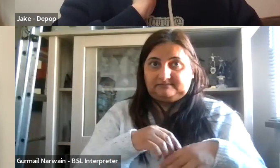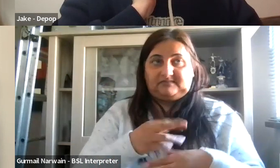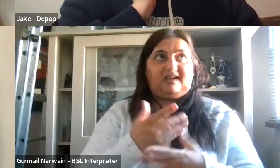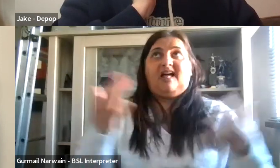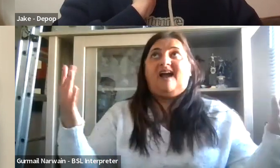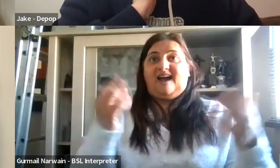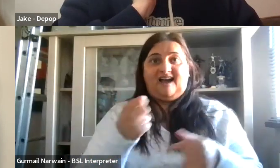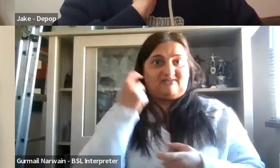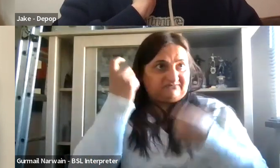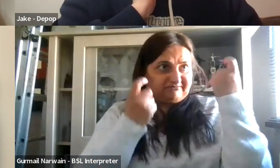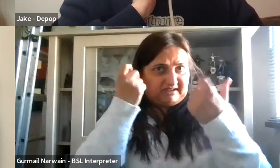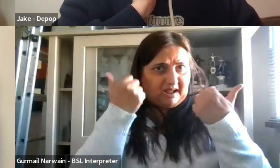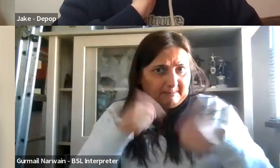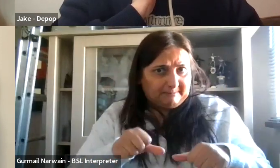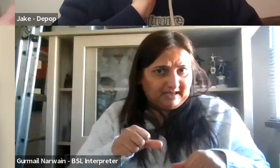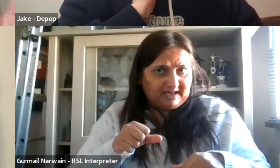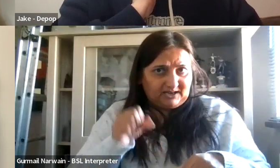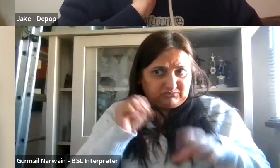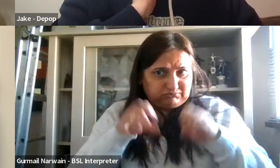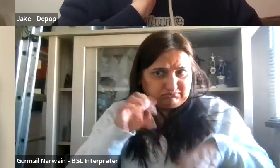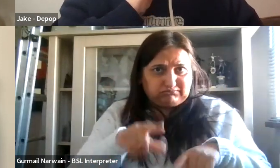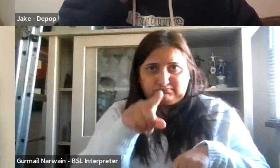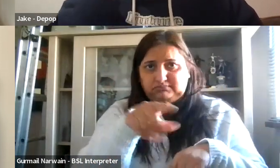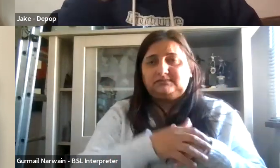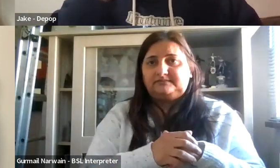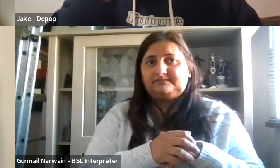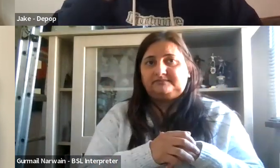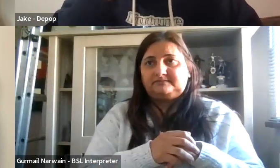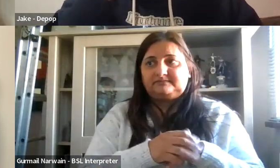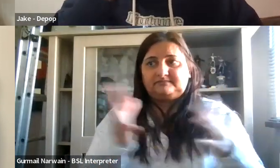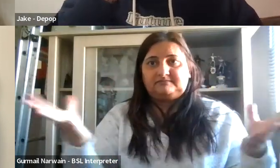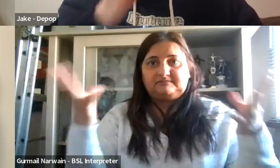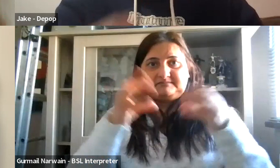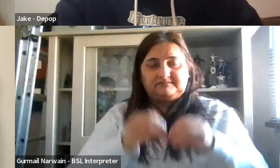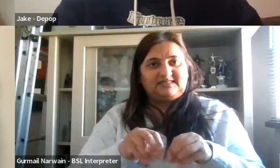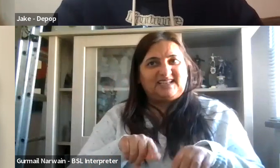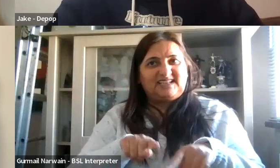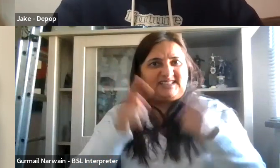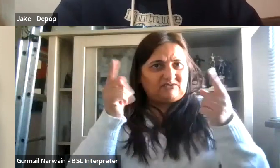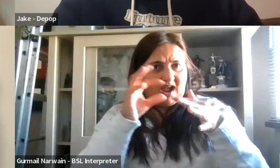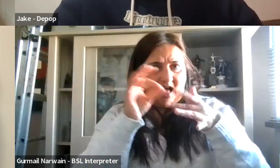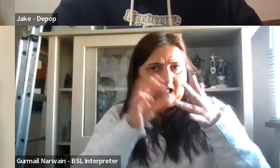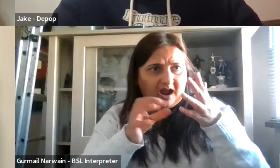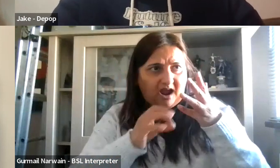Yeah, wow. It sounds like an awful lot. Of it has got into the design. Sounds like a lot of thought has gone into the design and the bringing together of different elements in that office space. And having space where it's quieter. And this all the bringing together of all these different elements in that office space,